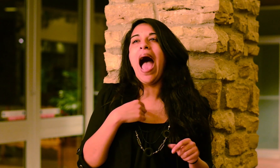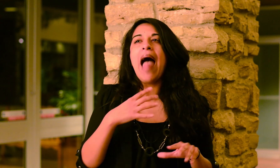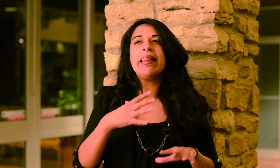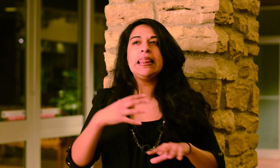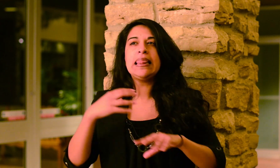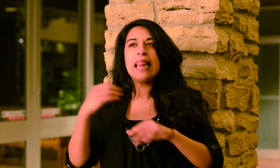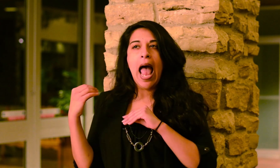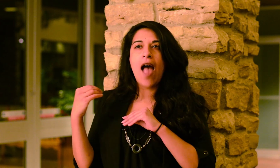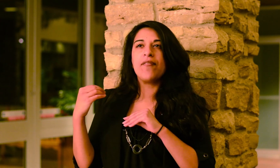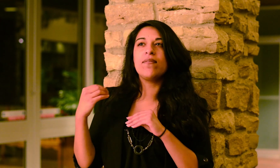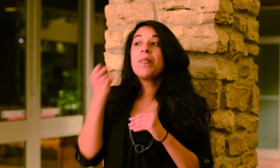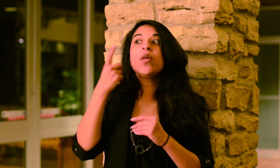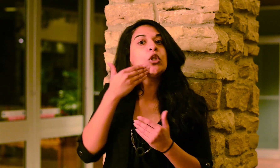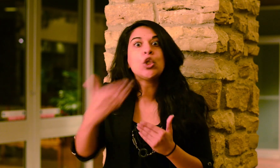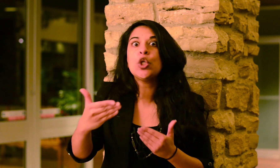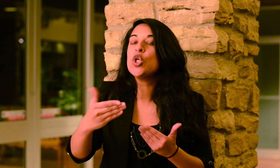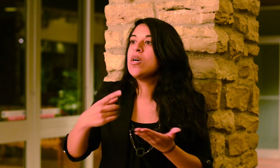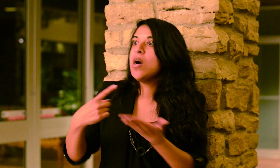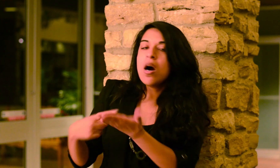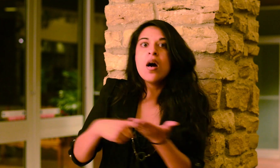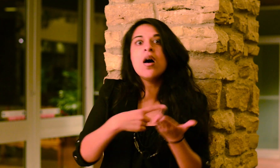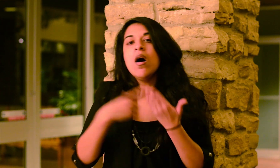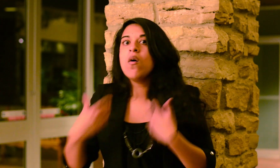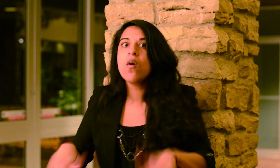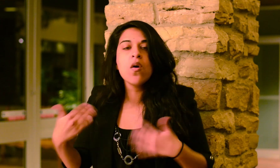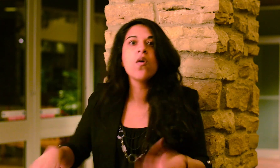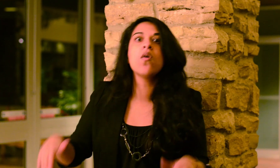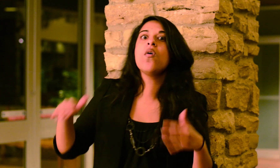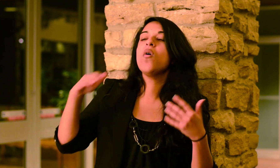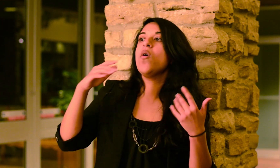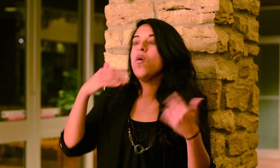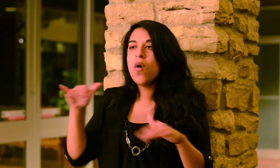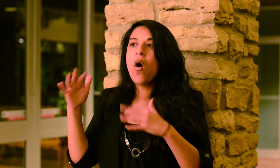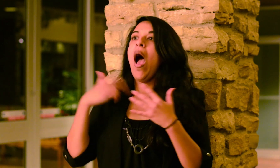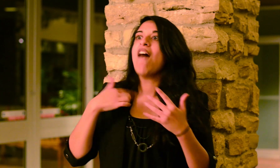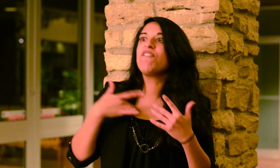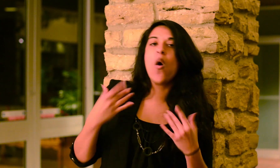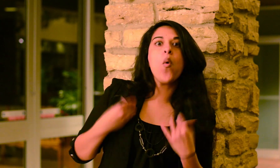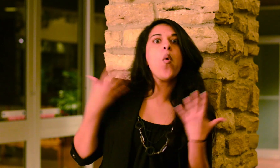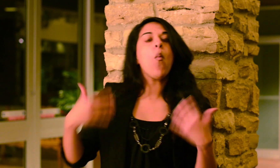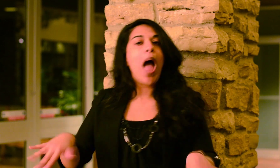When I left- well, I want to emphasize that the discussion went really well, it was very heated